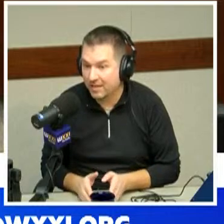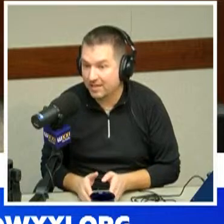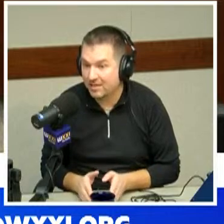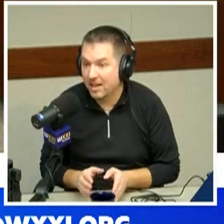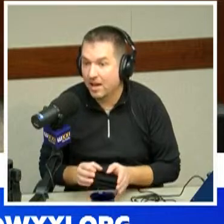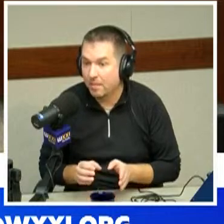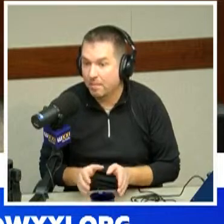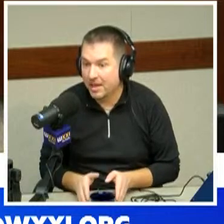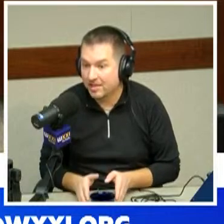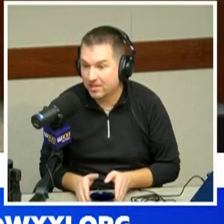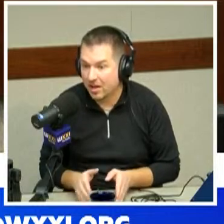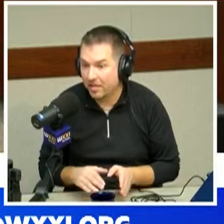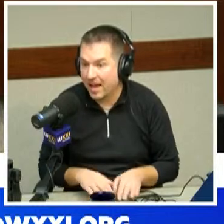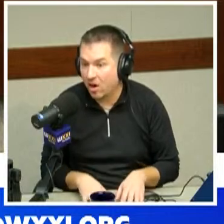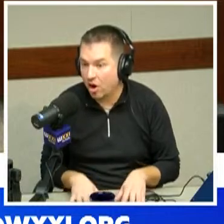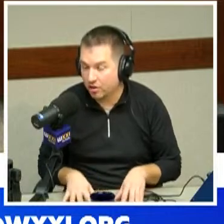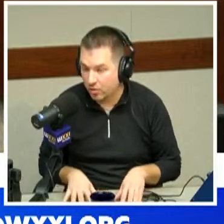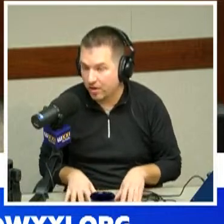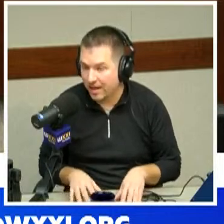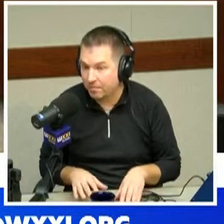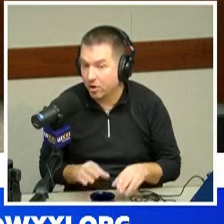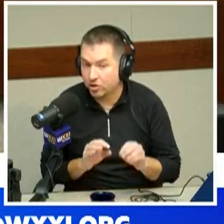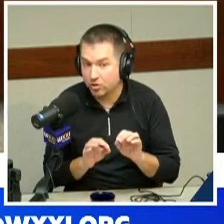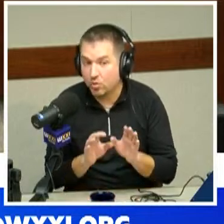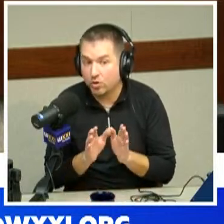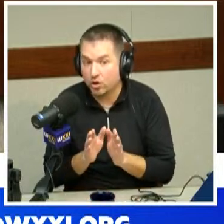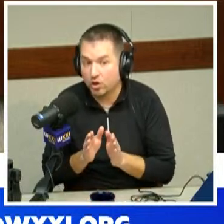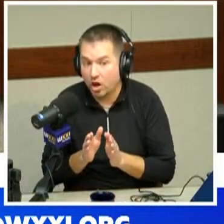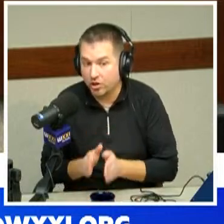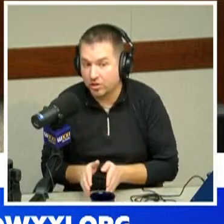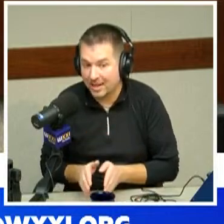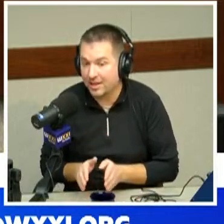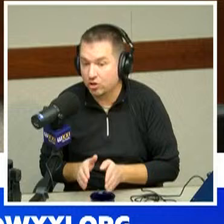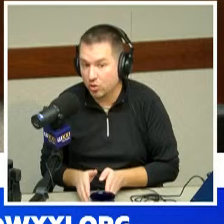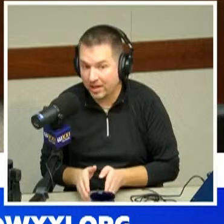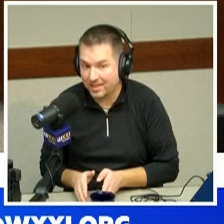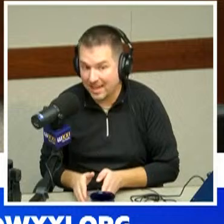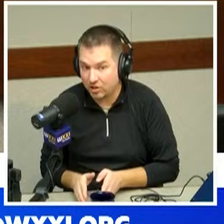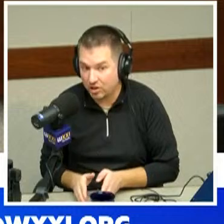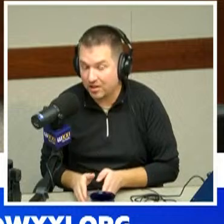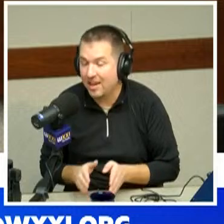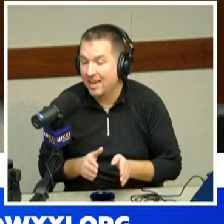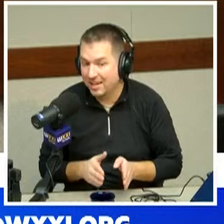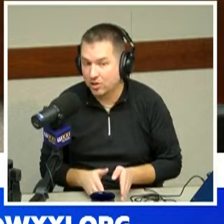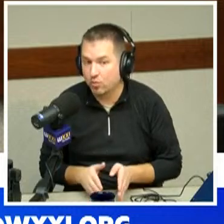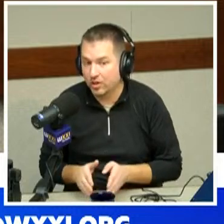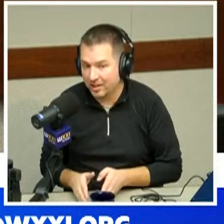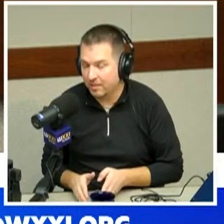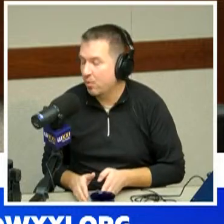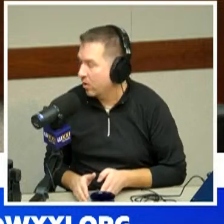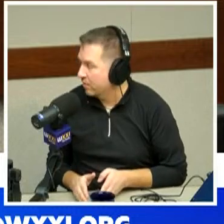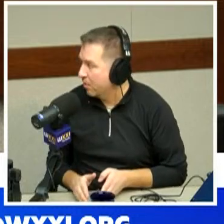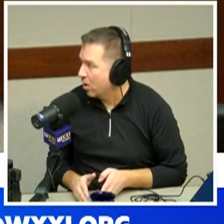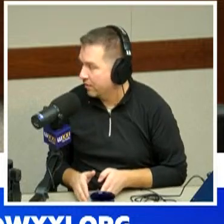kids miss that auditory input so understanding joint attention is a really important part of